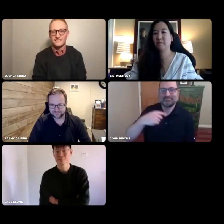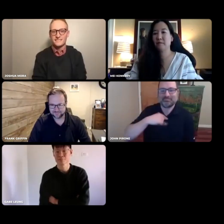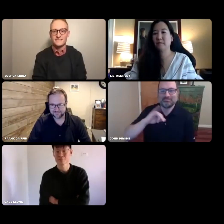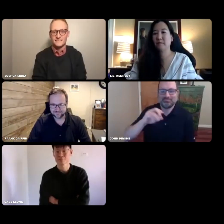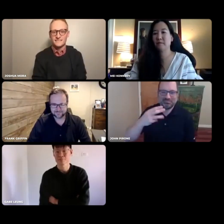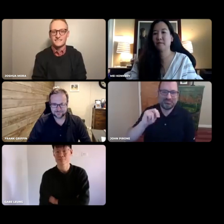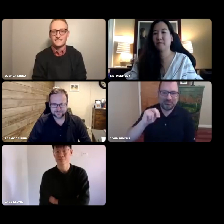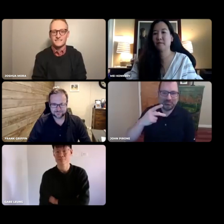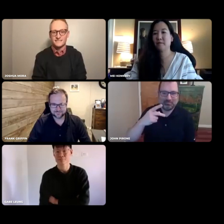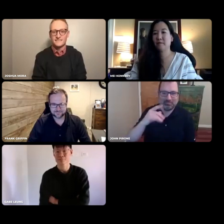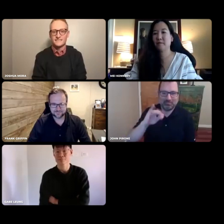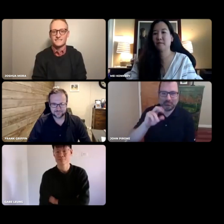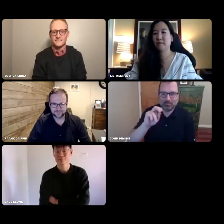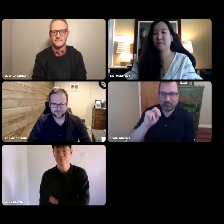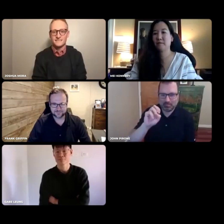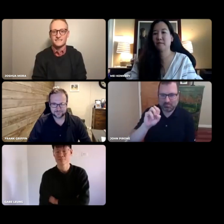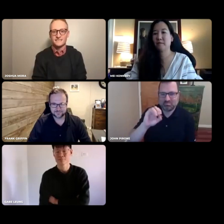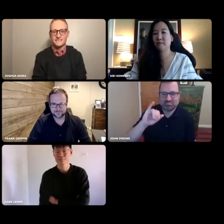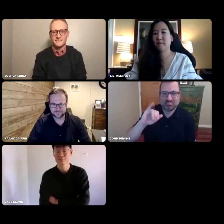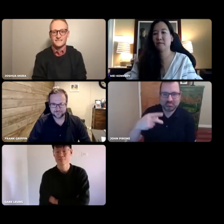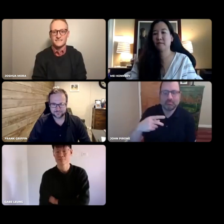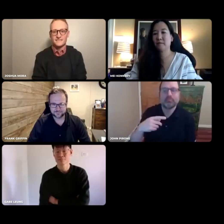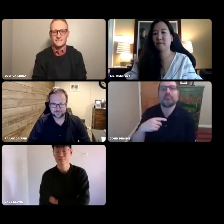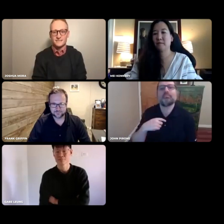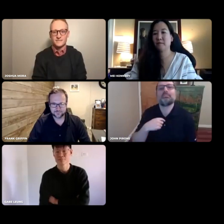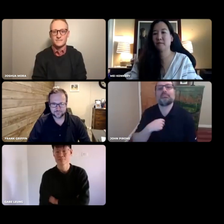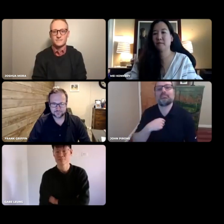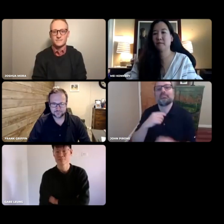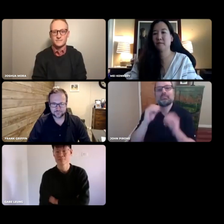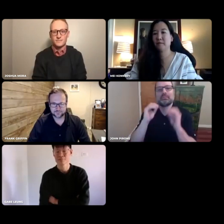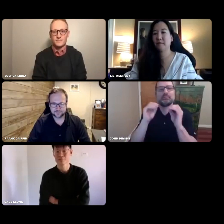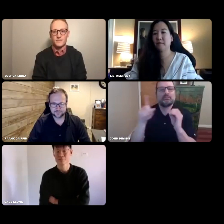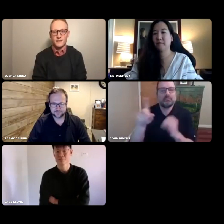Hi.